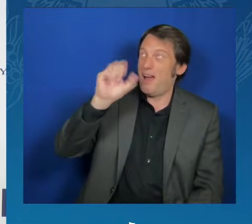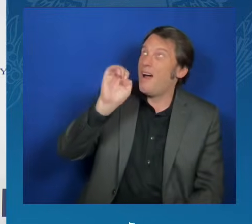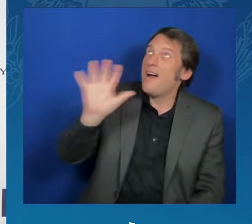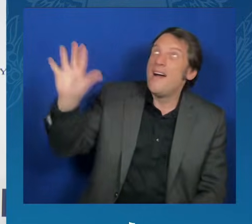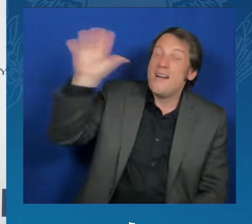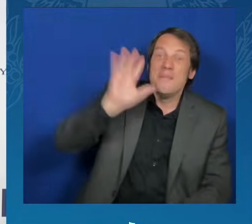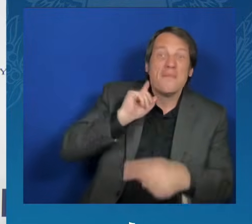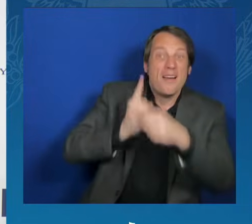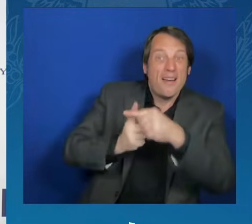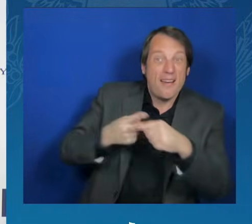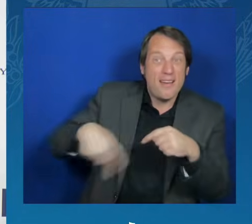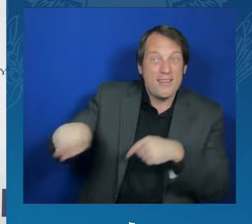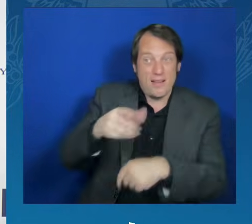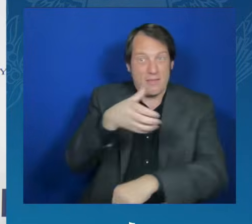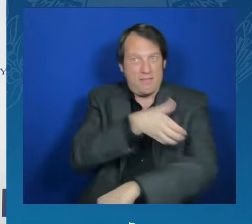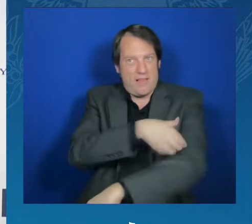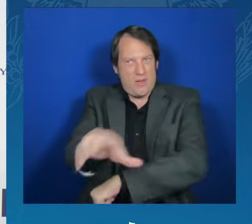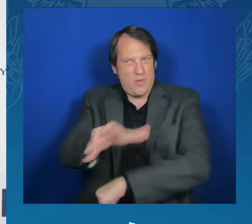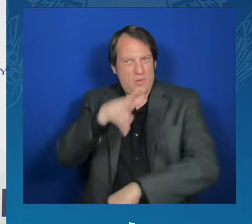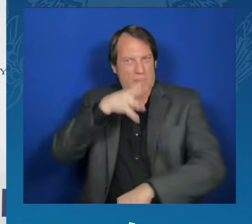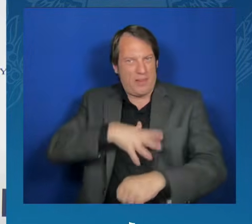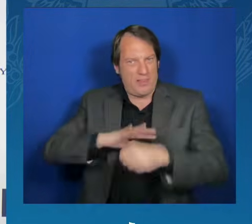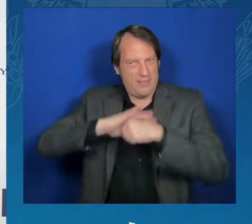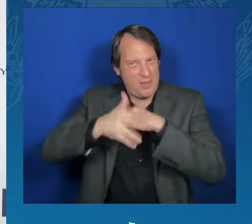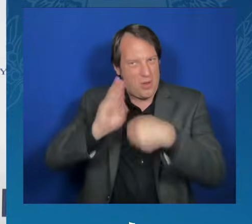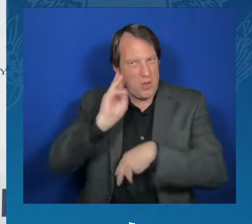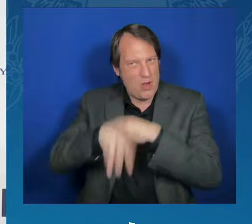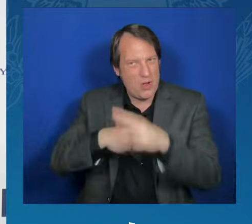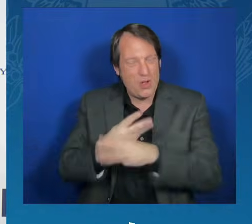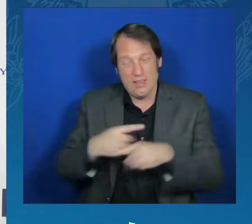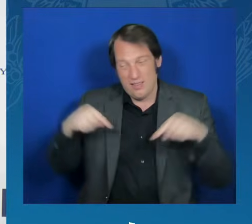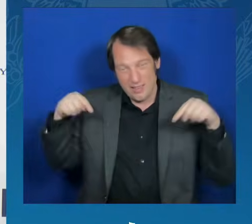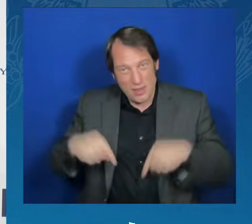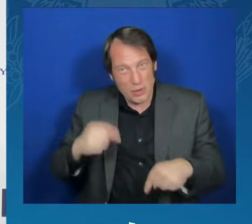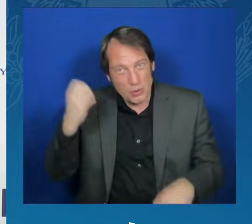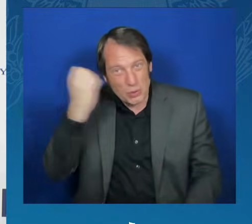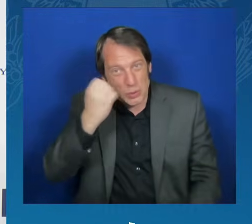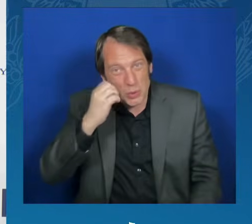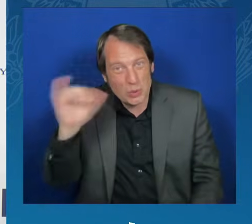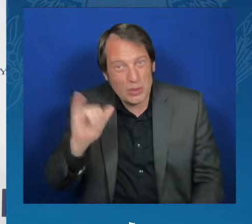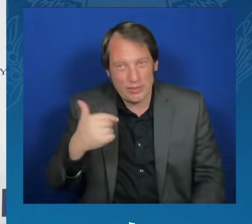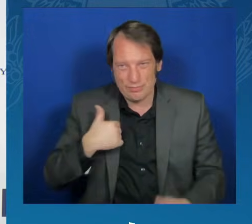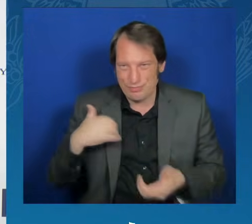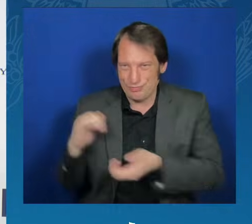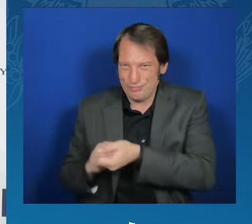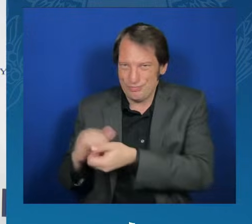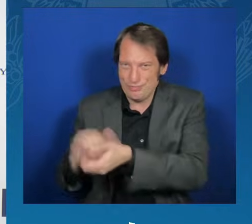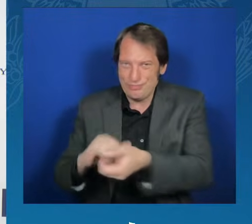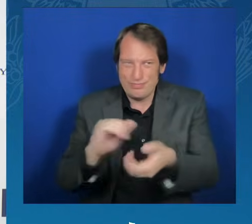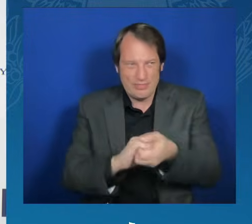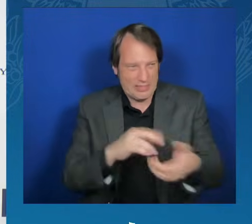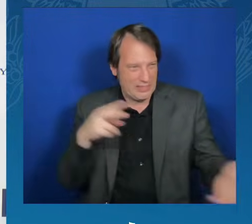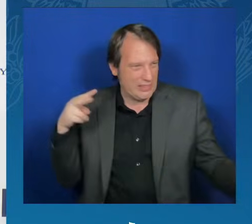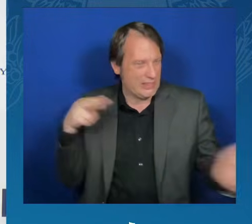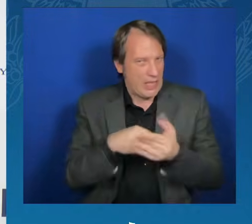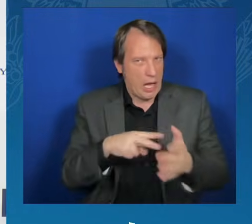and allies to stand up for freedom and democracy. Christoph, I reflect on two years ago,